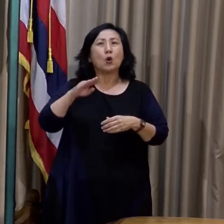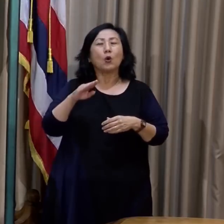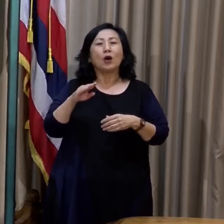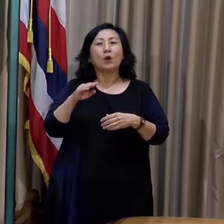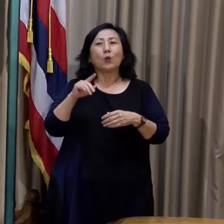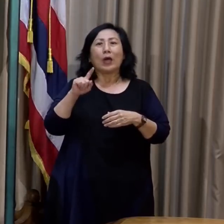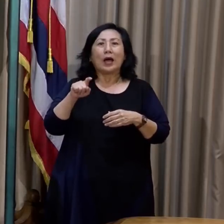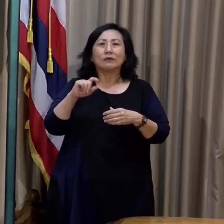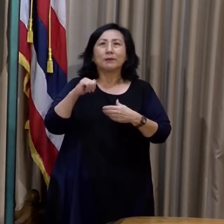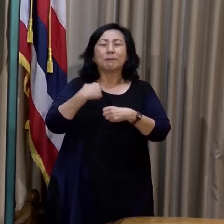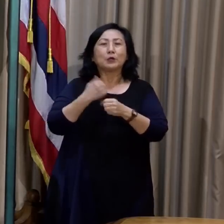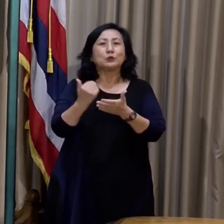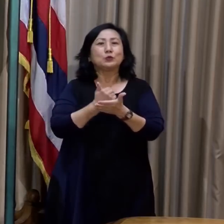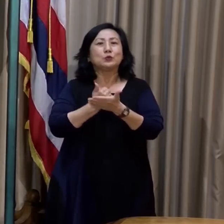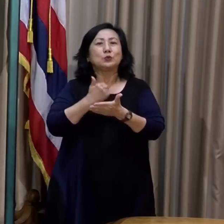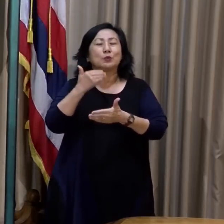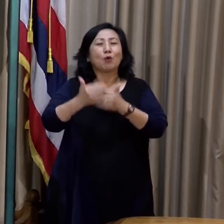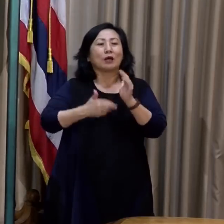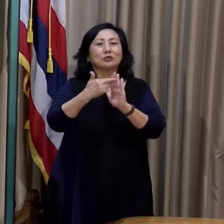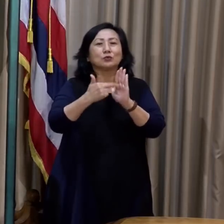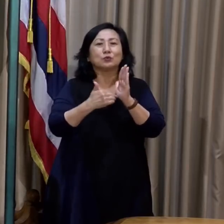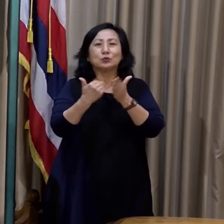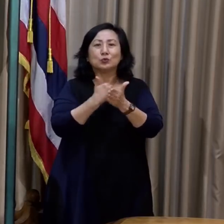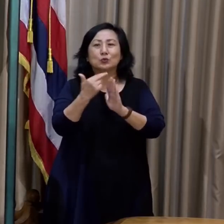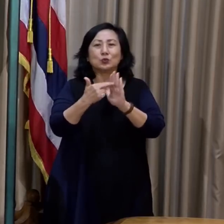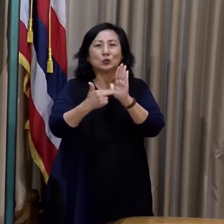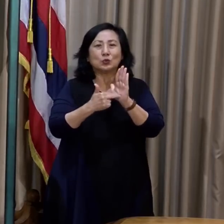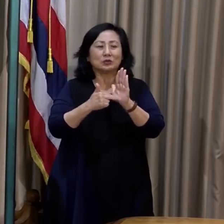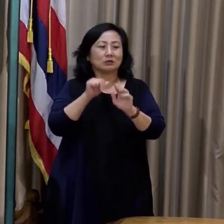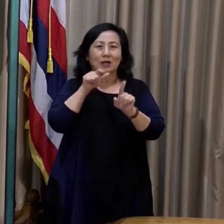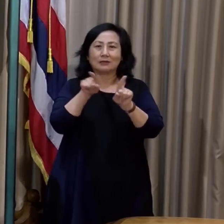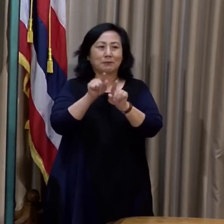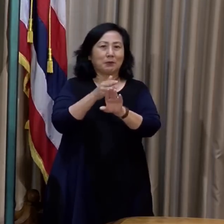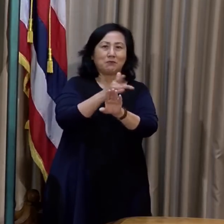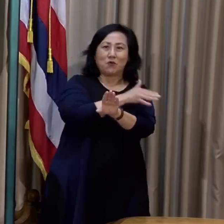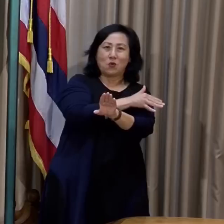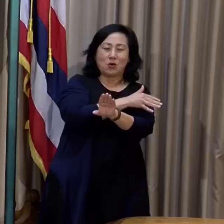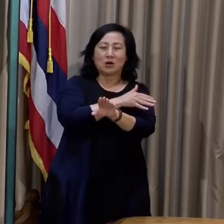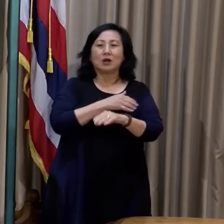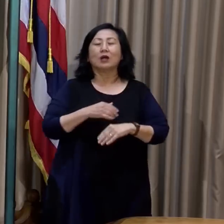COMMUNITY. WE KNOW THAT WE NEED TO CREATE A